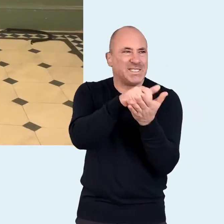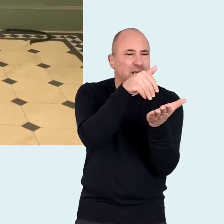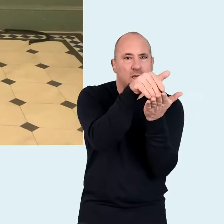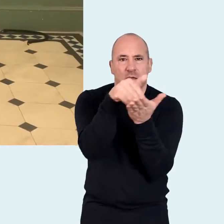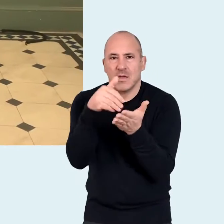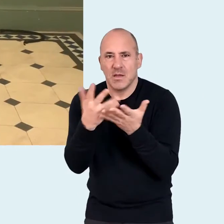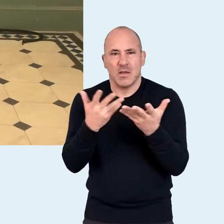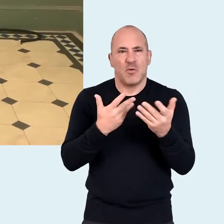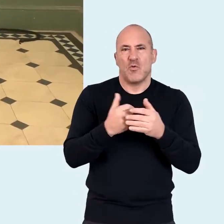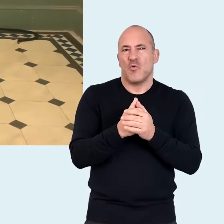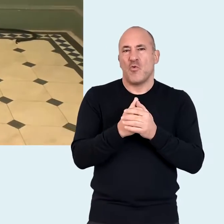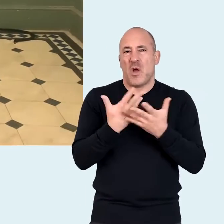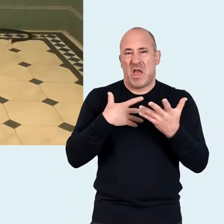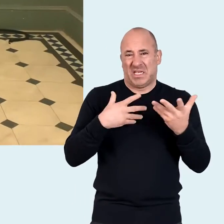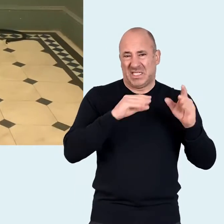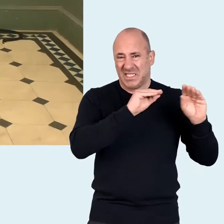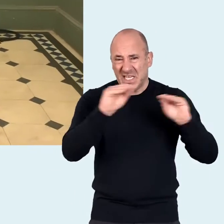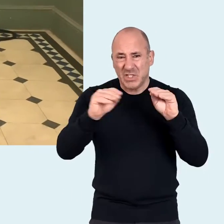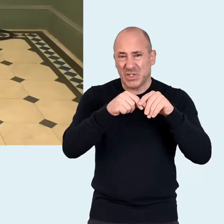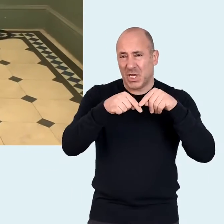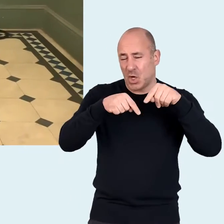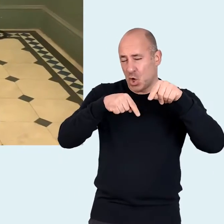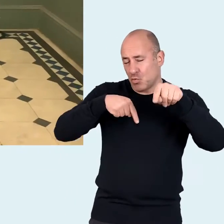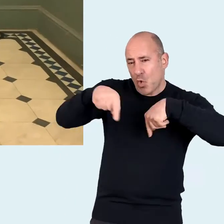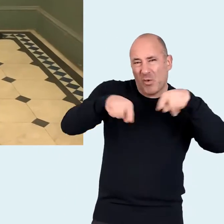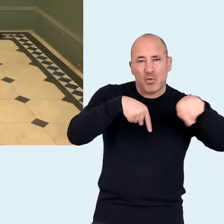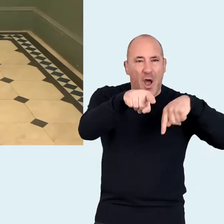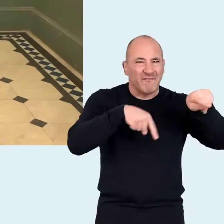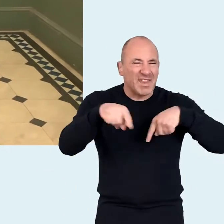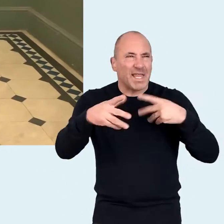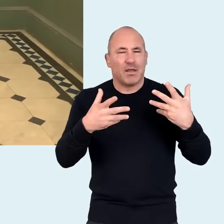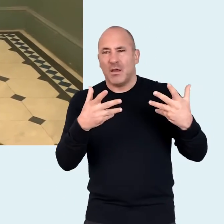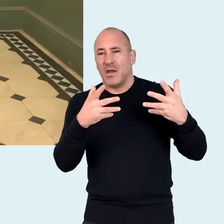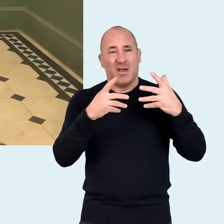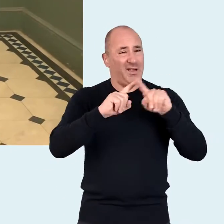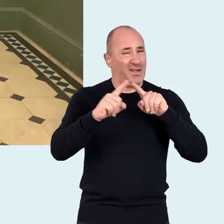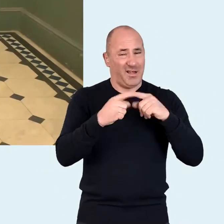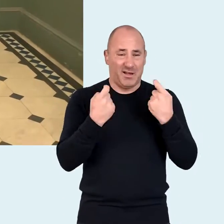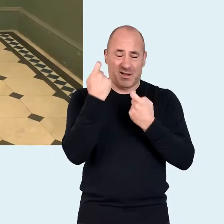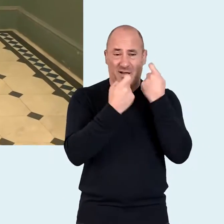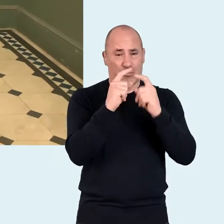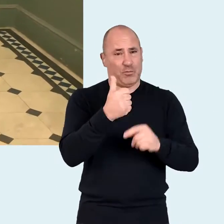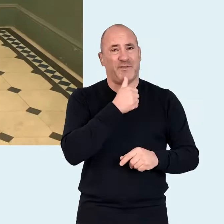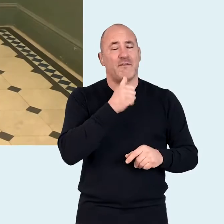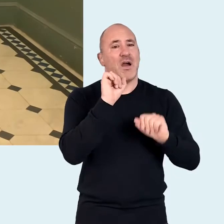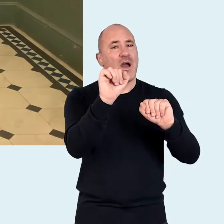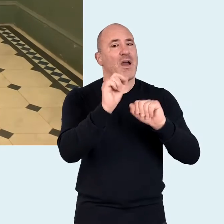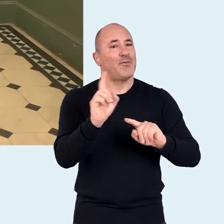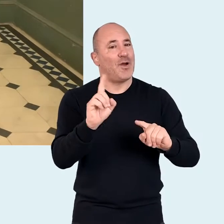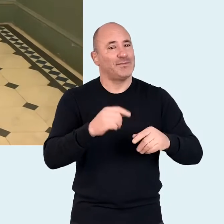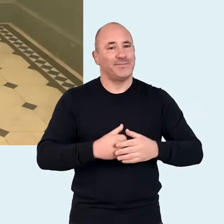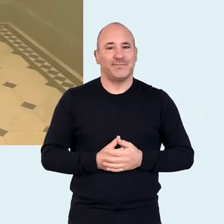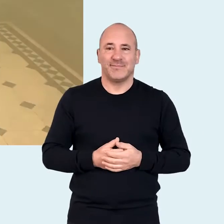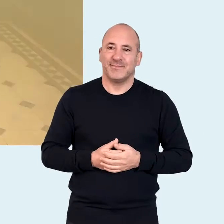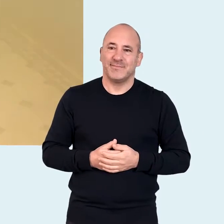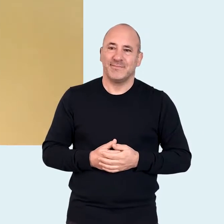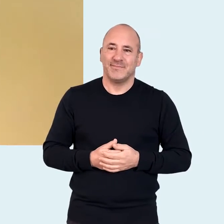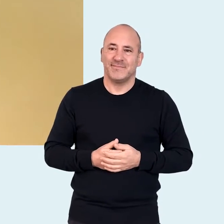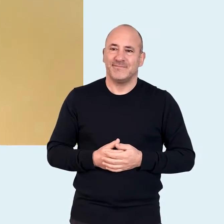well as like, or is it like a teaching or choreographing mode?